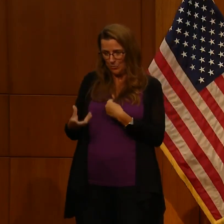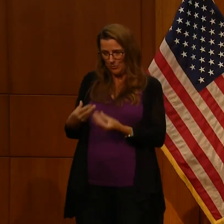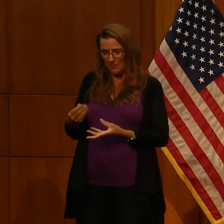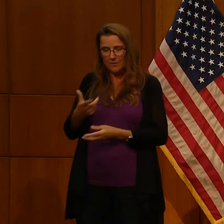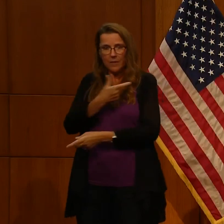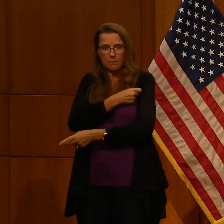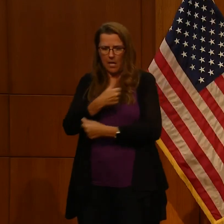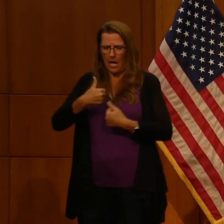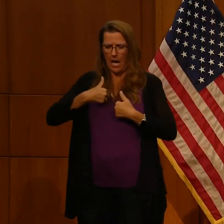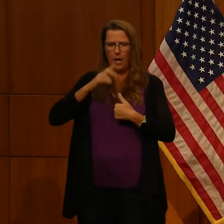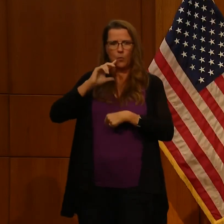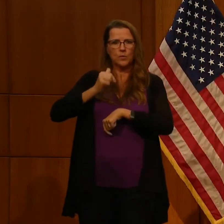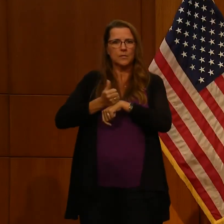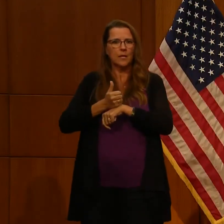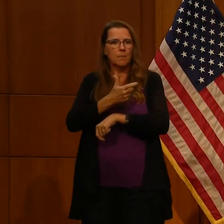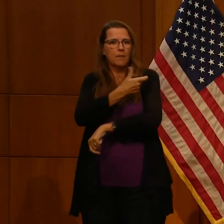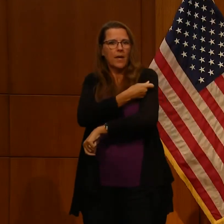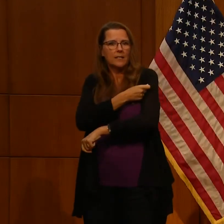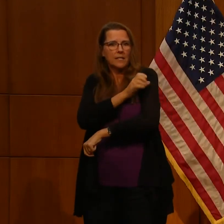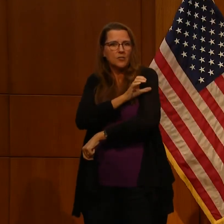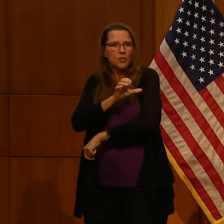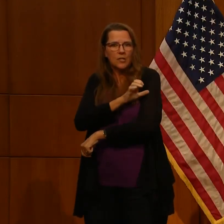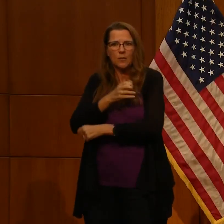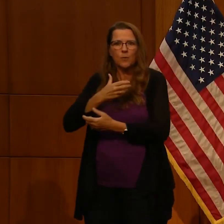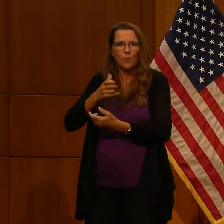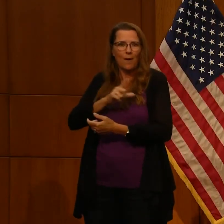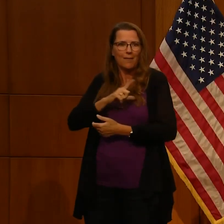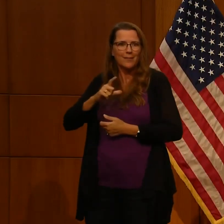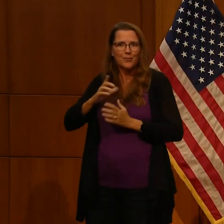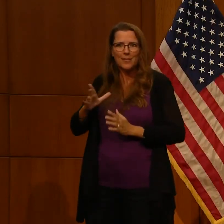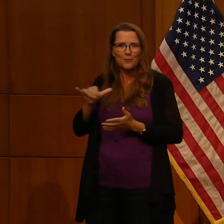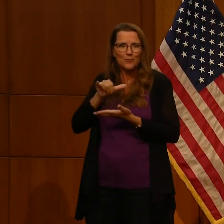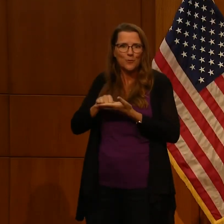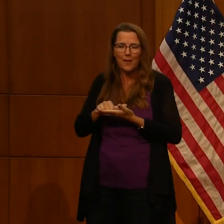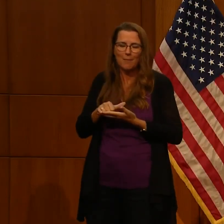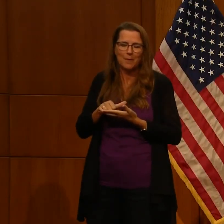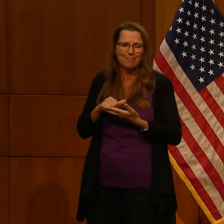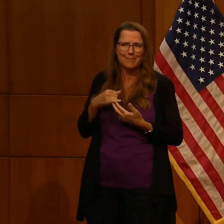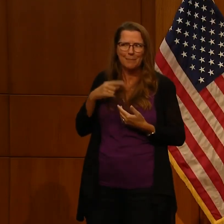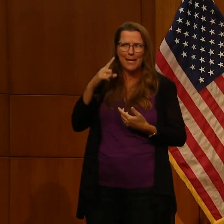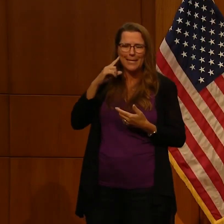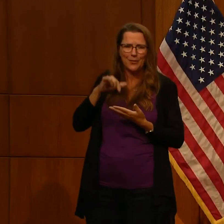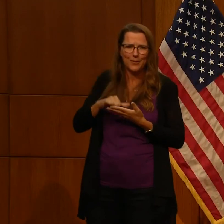PEOPLE IN MY DISTRICT VACCINATED AND I WANT TO SET UP A VACCINATION CLINIC TO DO